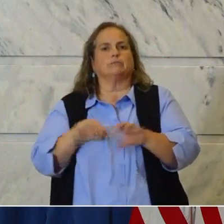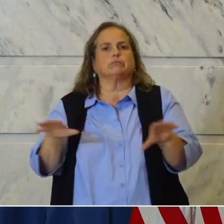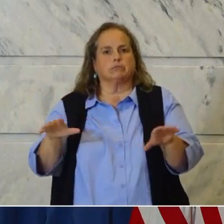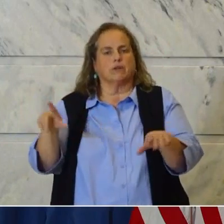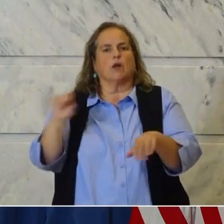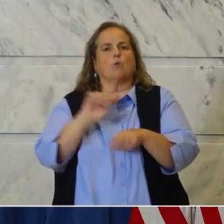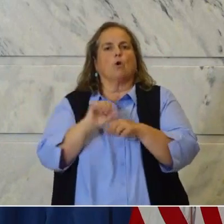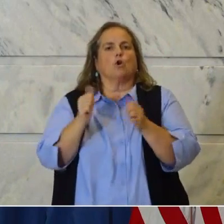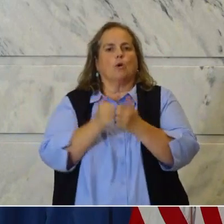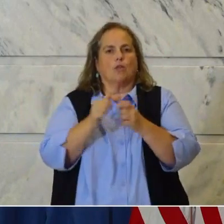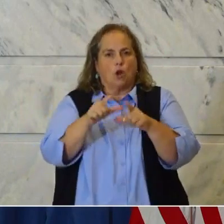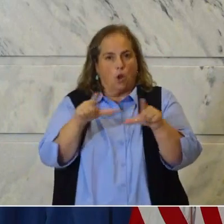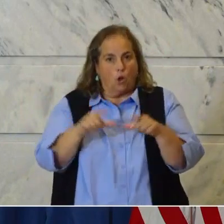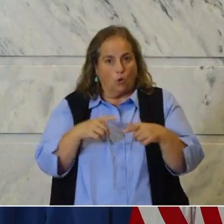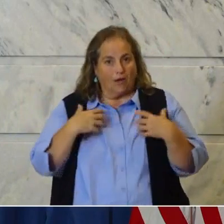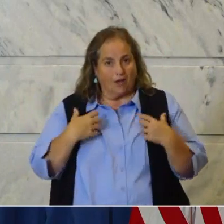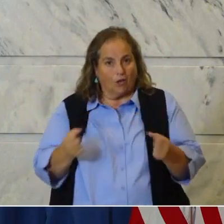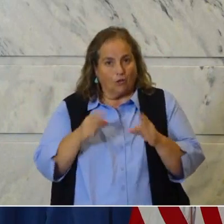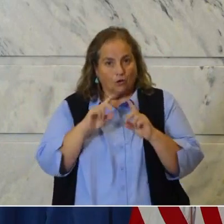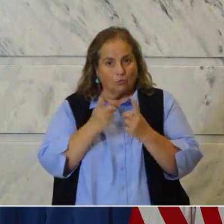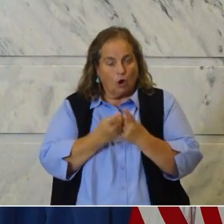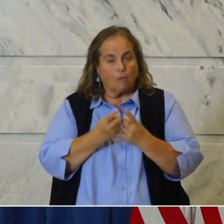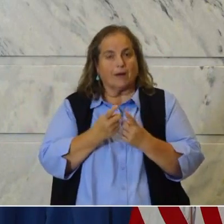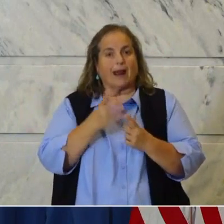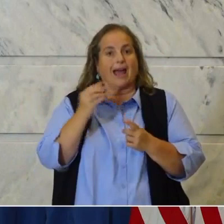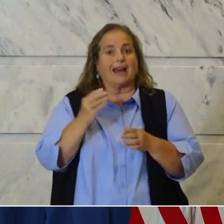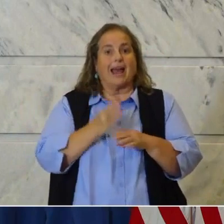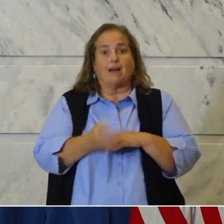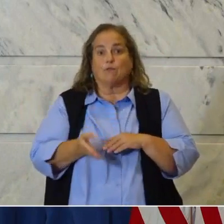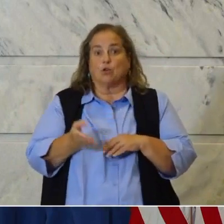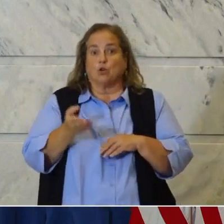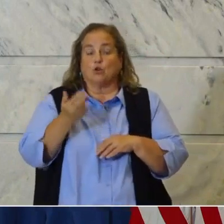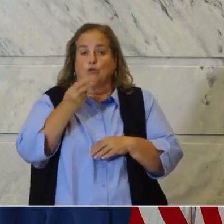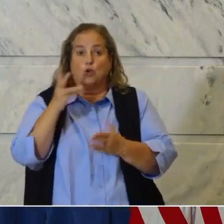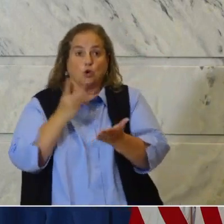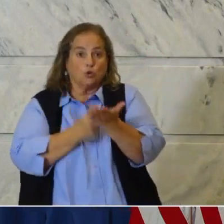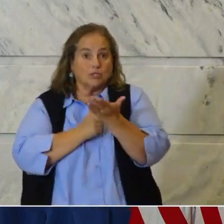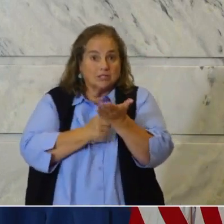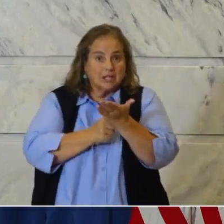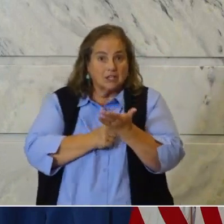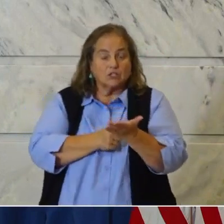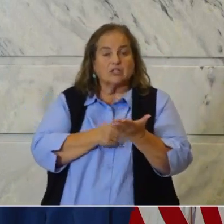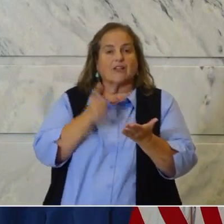local health department on after some some discussion reached, I think, the